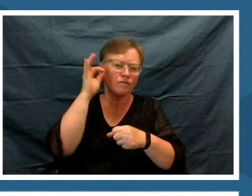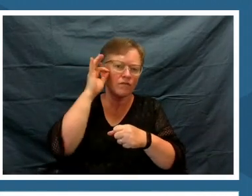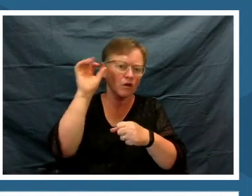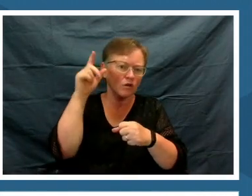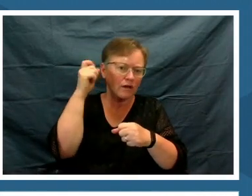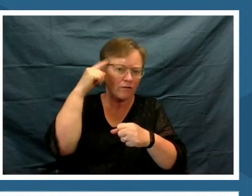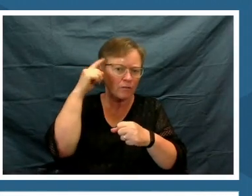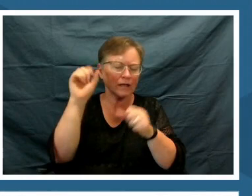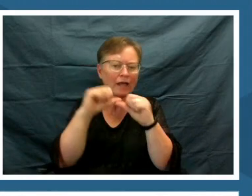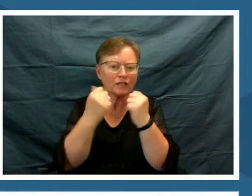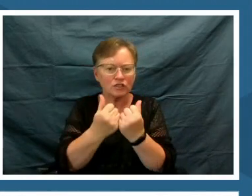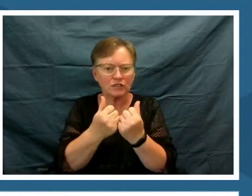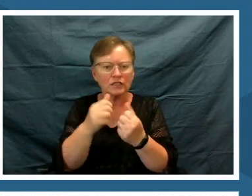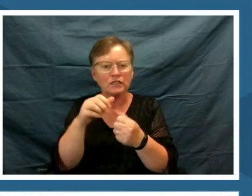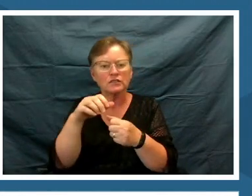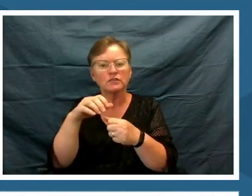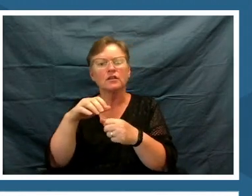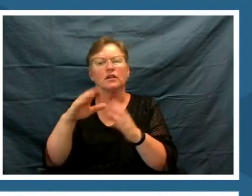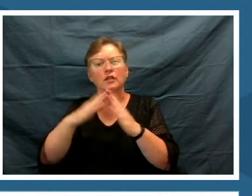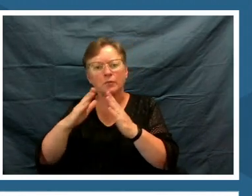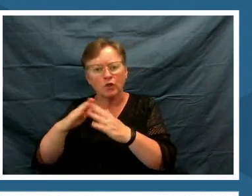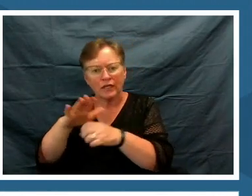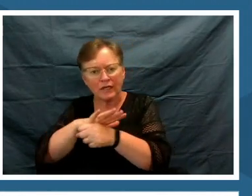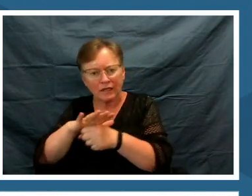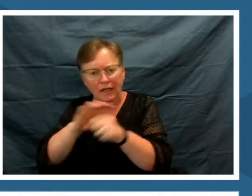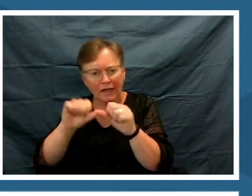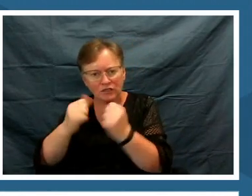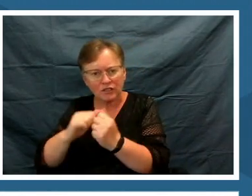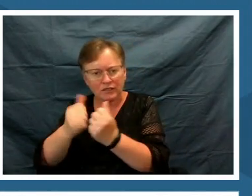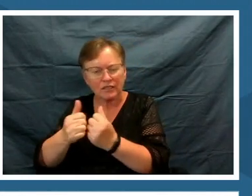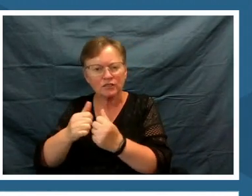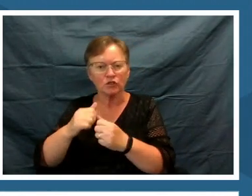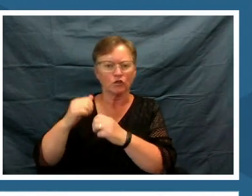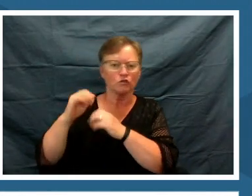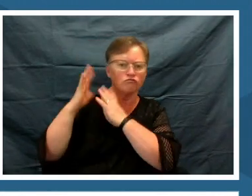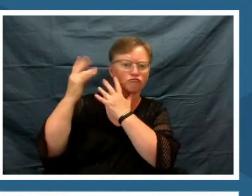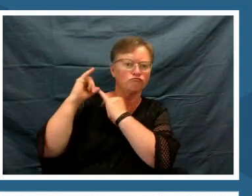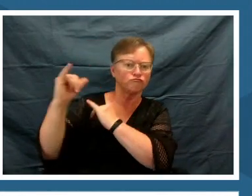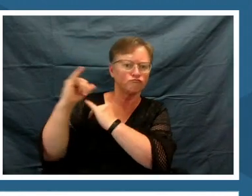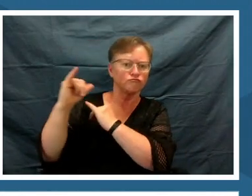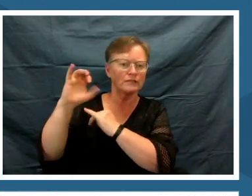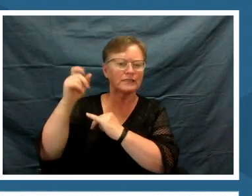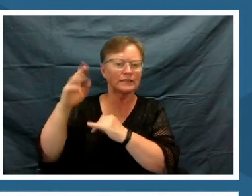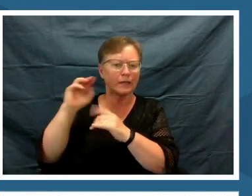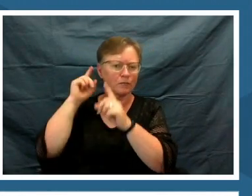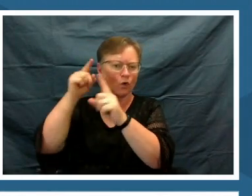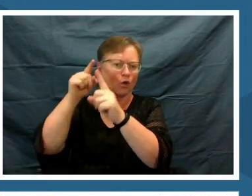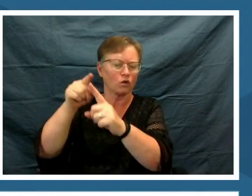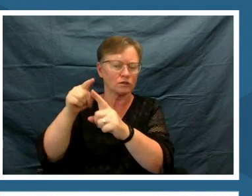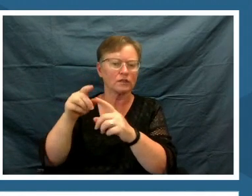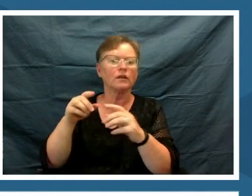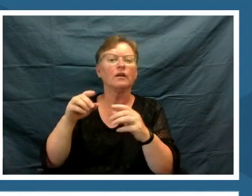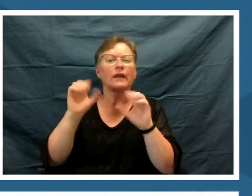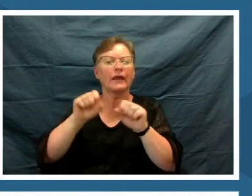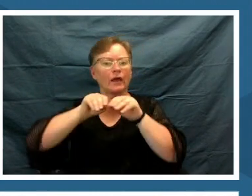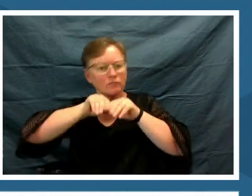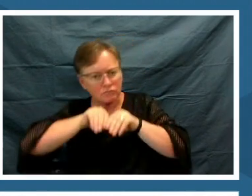who share similar stem missions and can reach students and educators across the nation